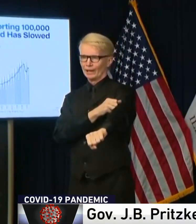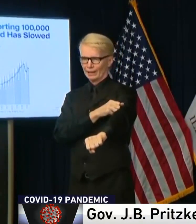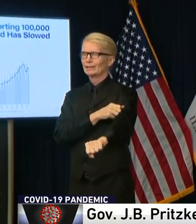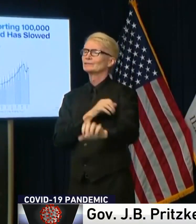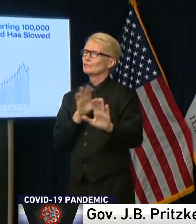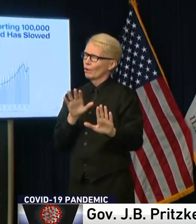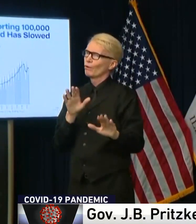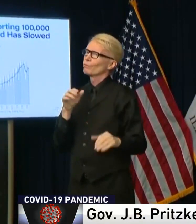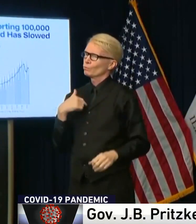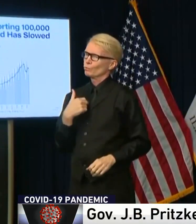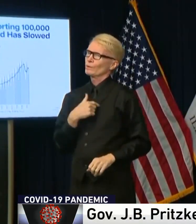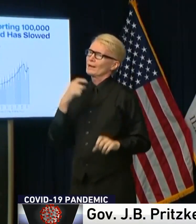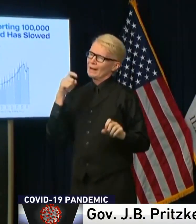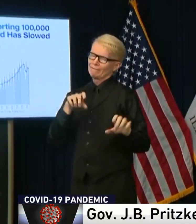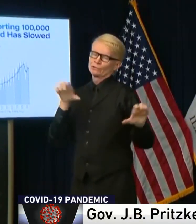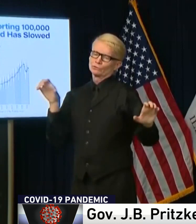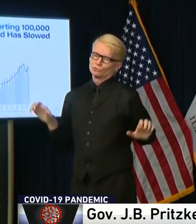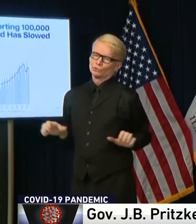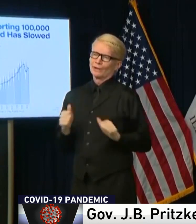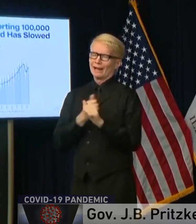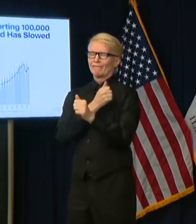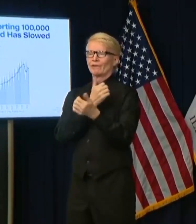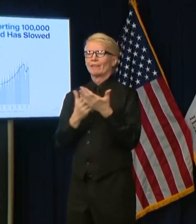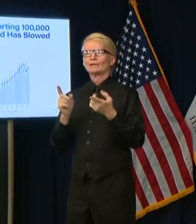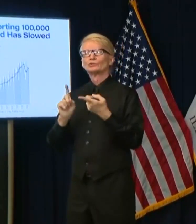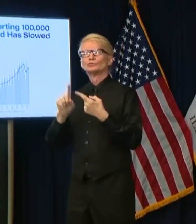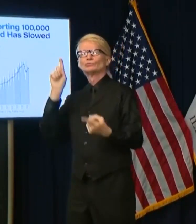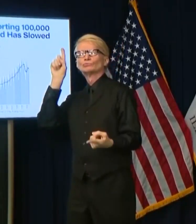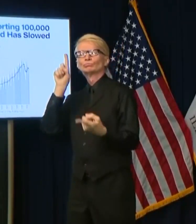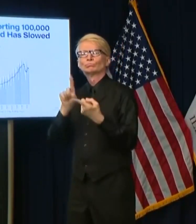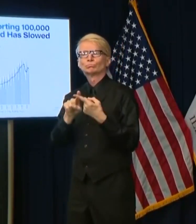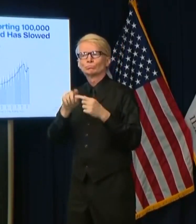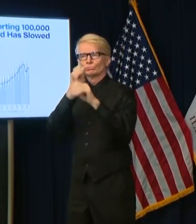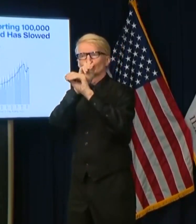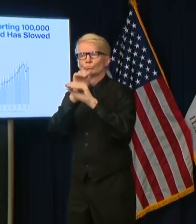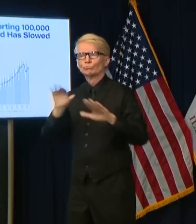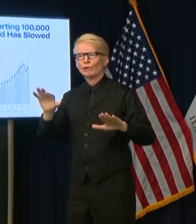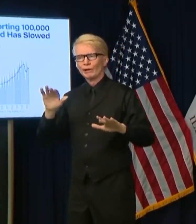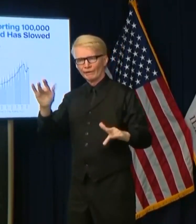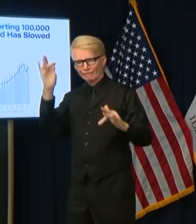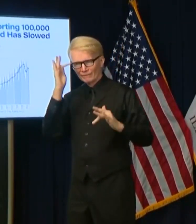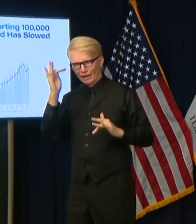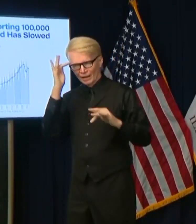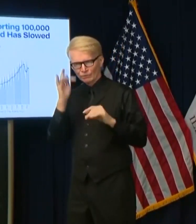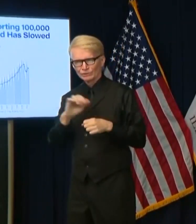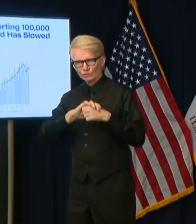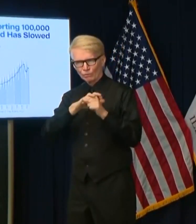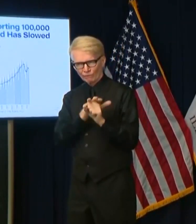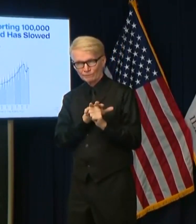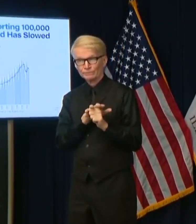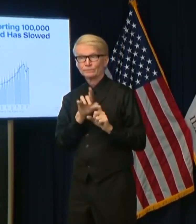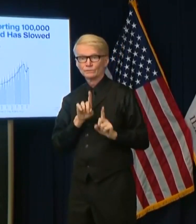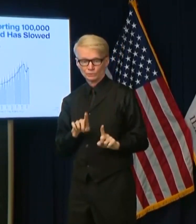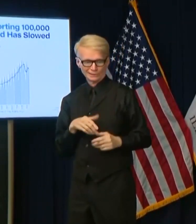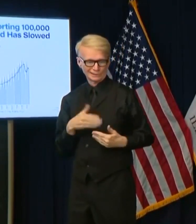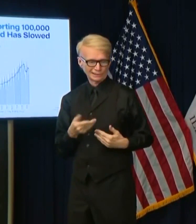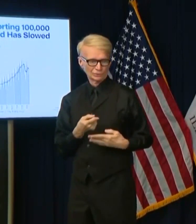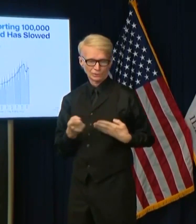THE POPULATION WILL HAVE TO WAIT UNTIL SPRING OR SUMMER TO BE VACCINATED SO IT'S INCREDIBLY IMPORTANT THAT WE DO EVERYTHING IN OUR POWER TO